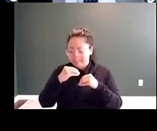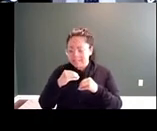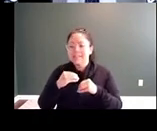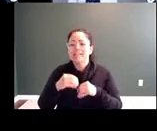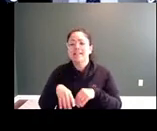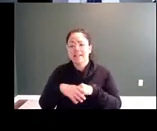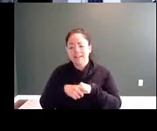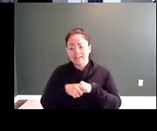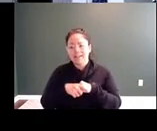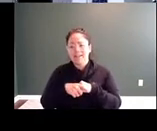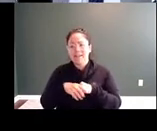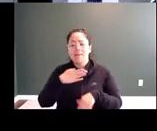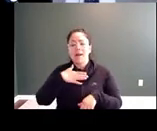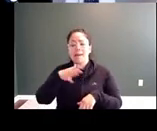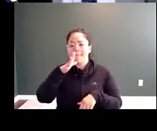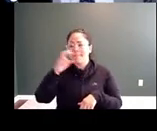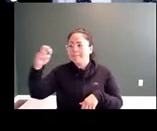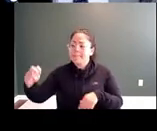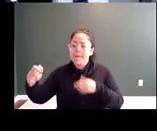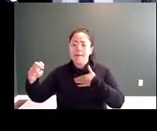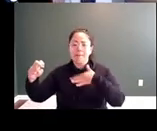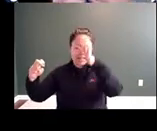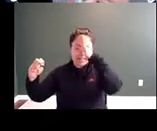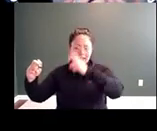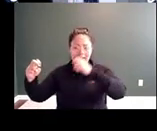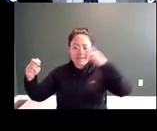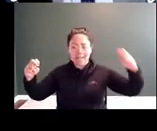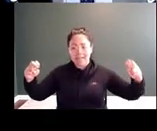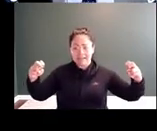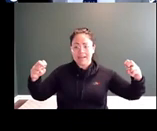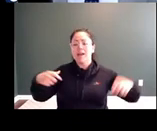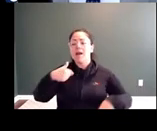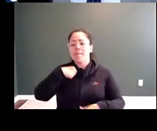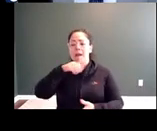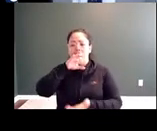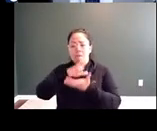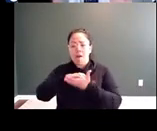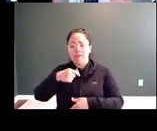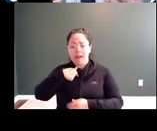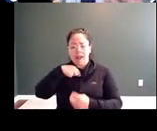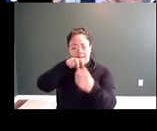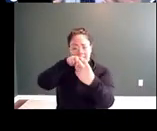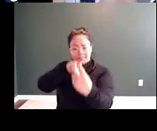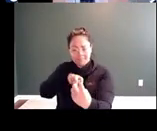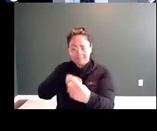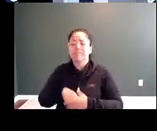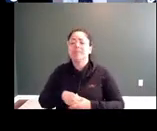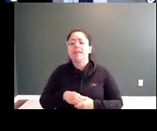And my mom was on one end, my dad was on the other, and my wife and I were in the middle. And we were eating dinner,